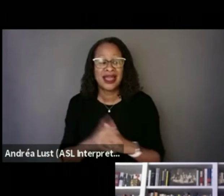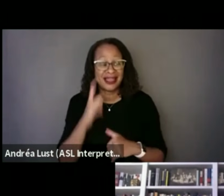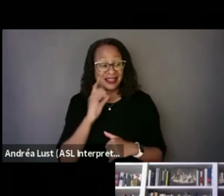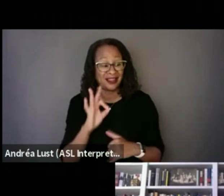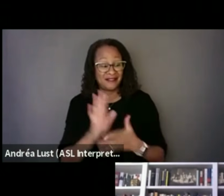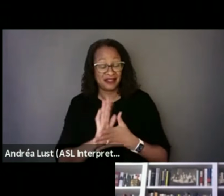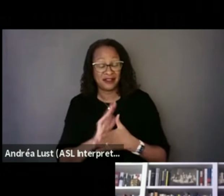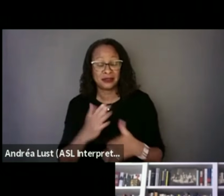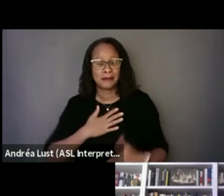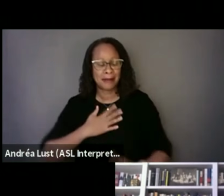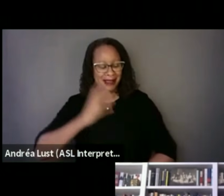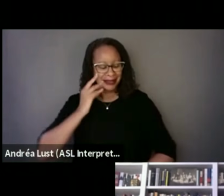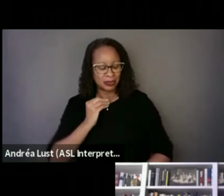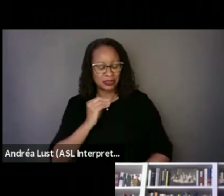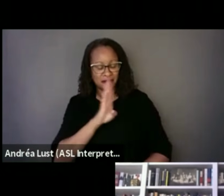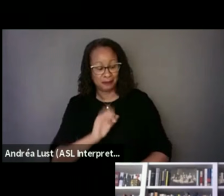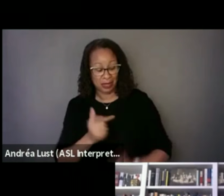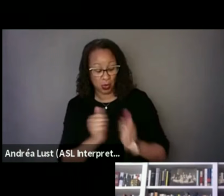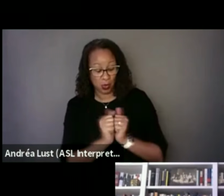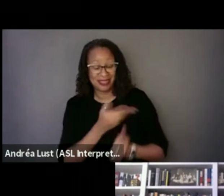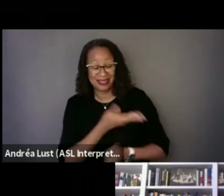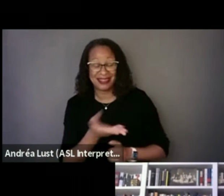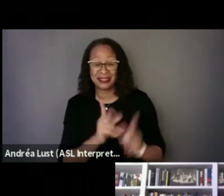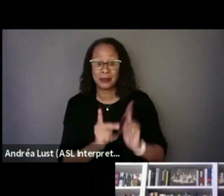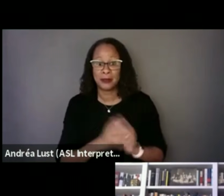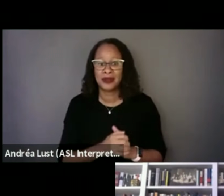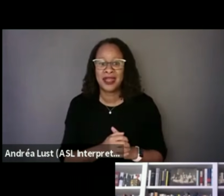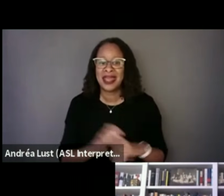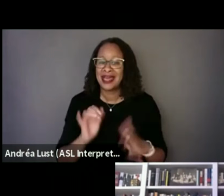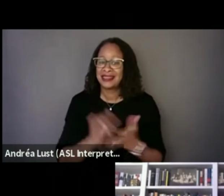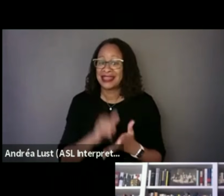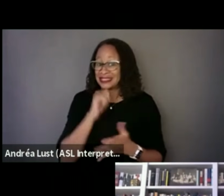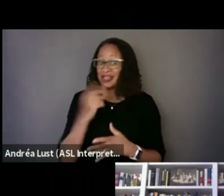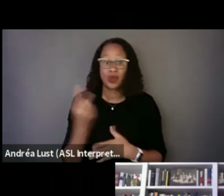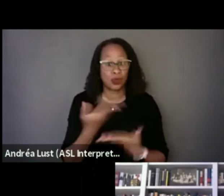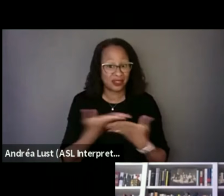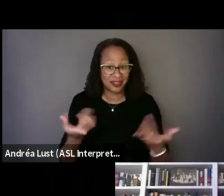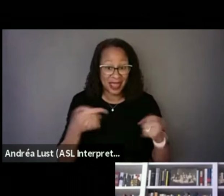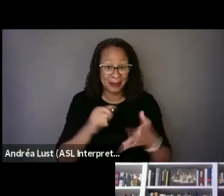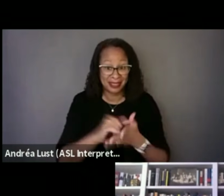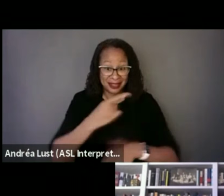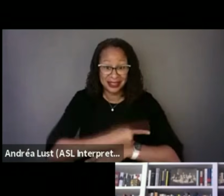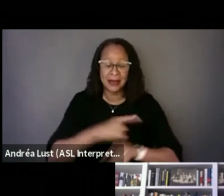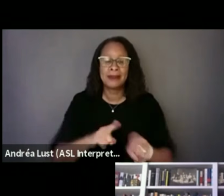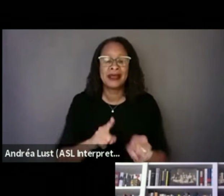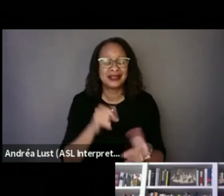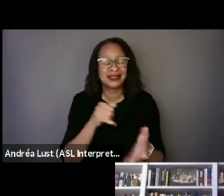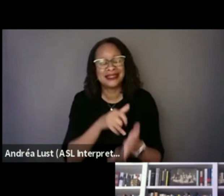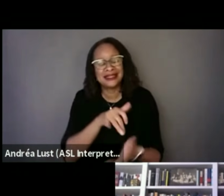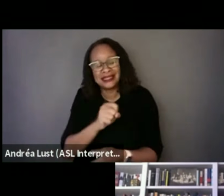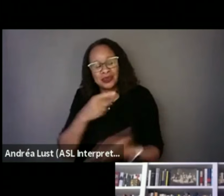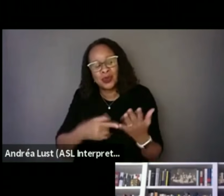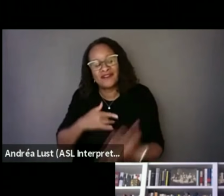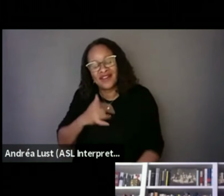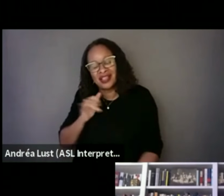of being with these people. It is not the only thing that happened on that day, but it is what it felt like for me to sit